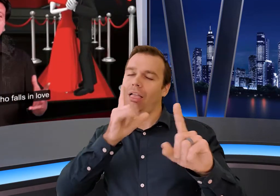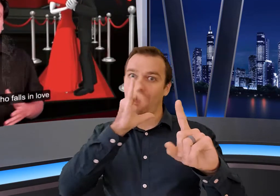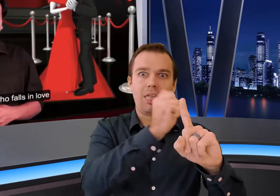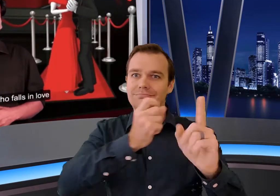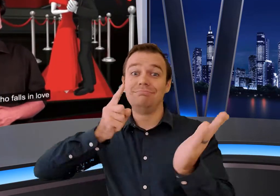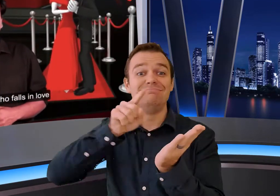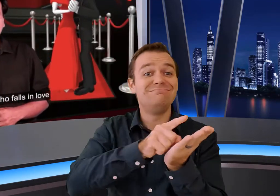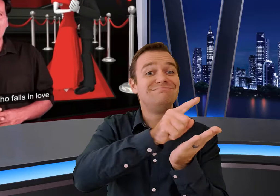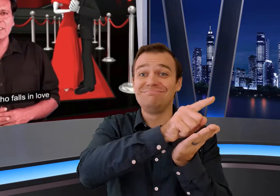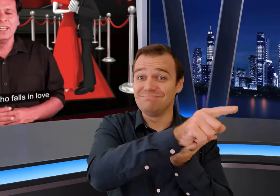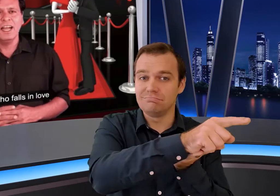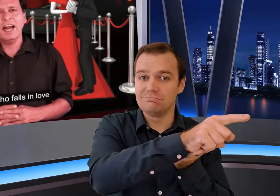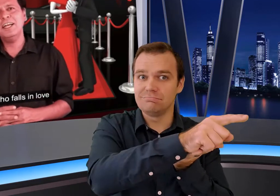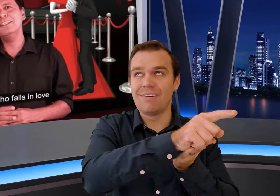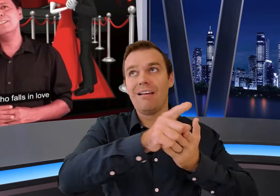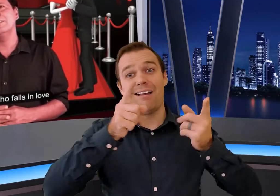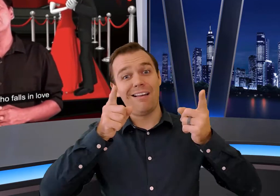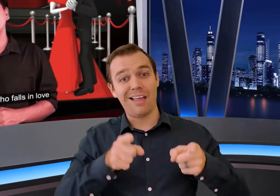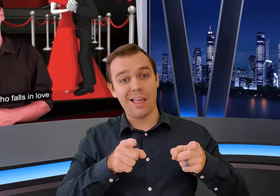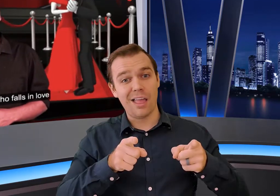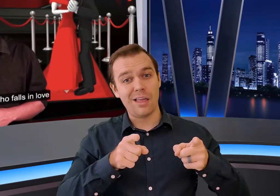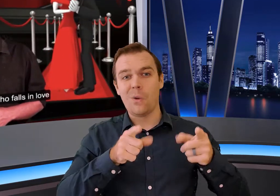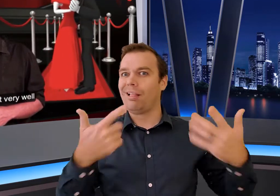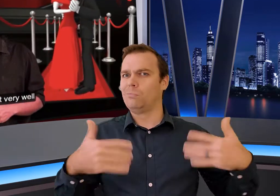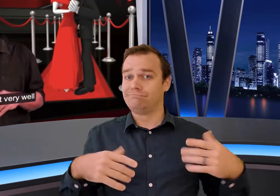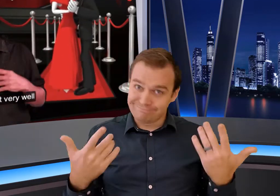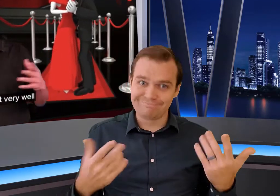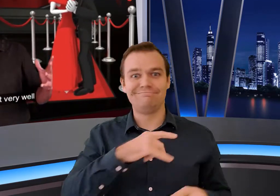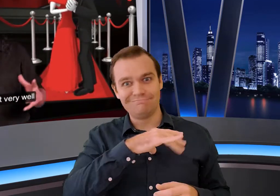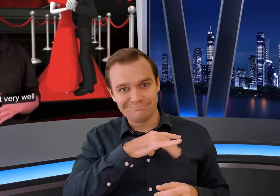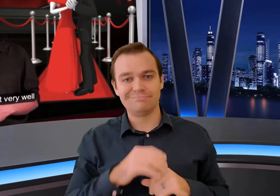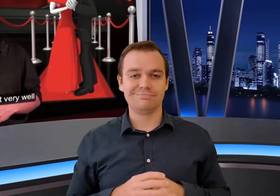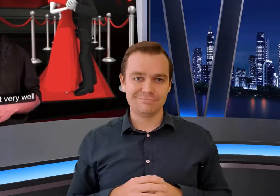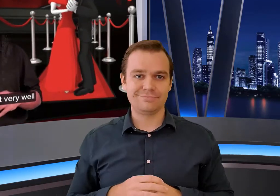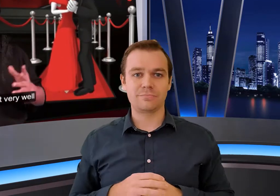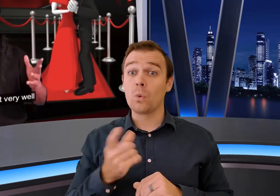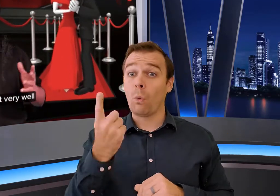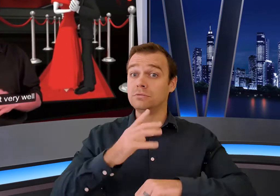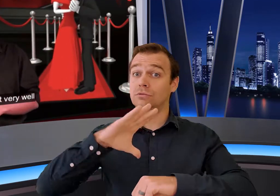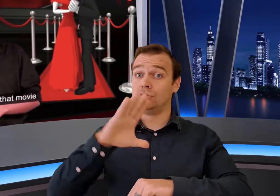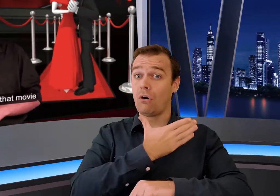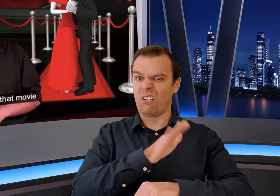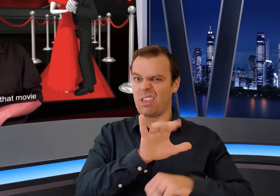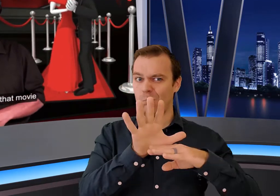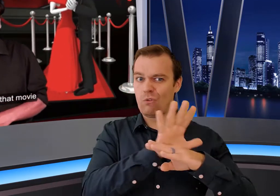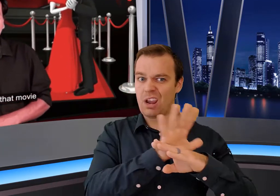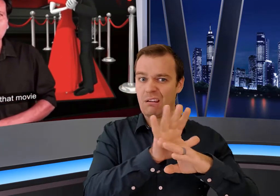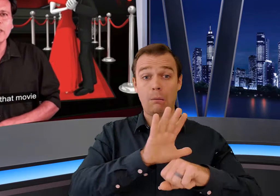An Indian Romeo who falls in love And has done it very well